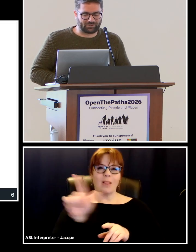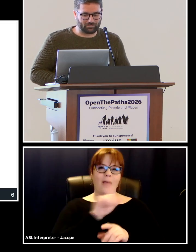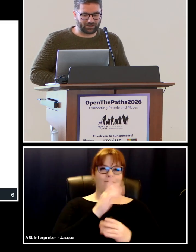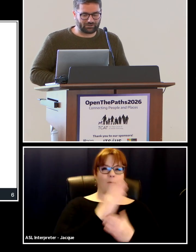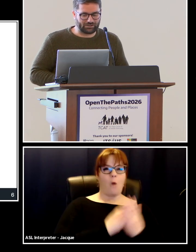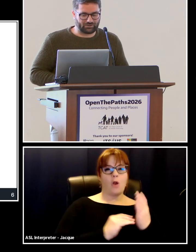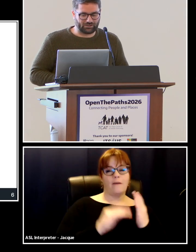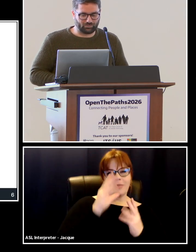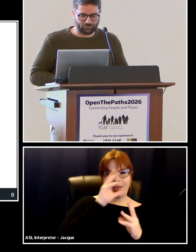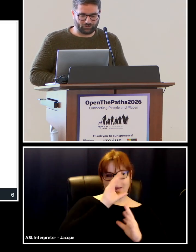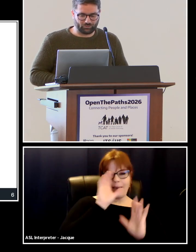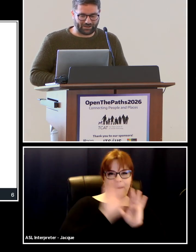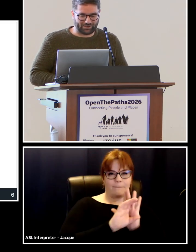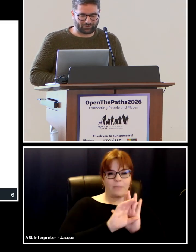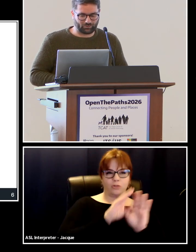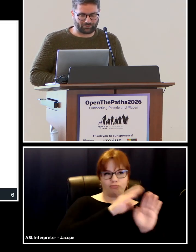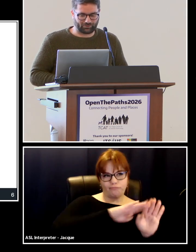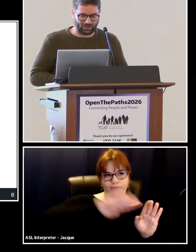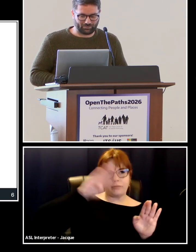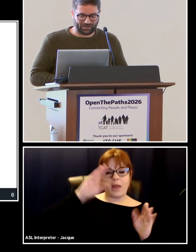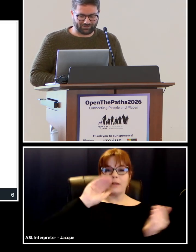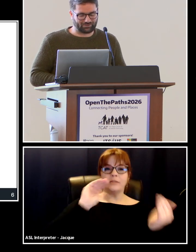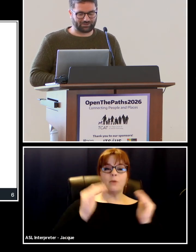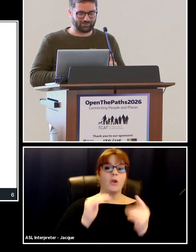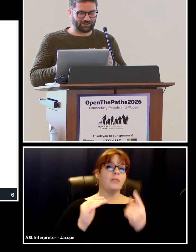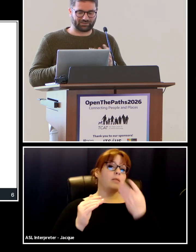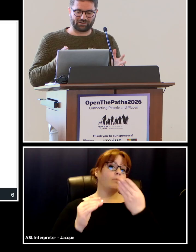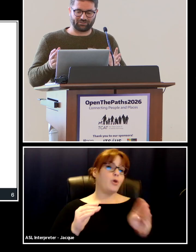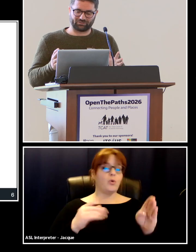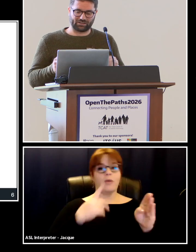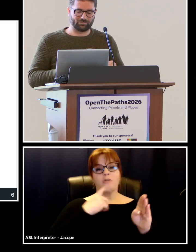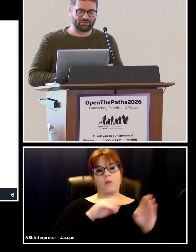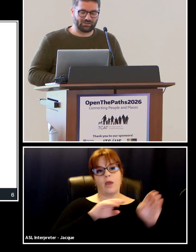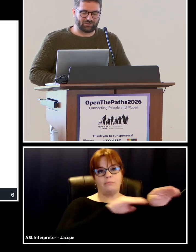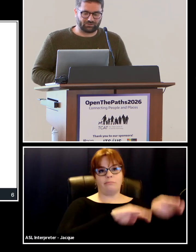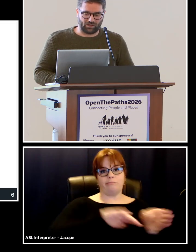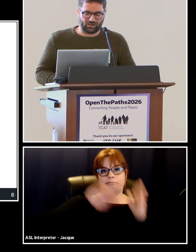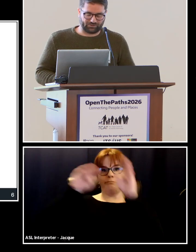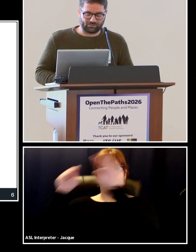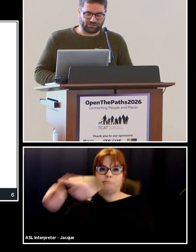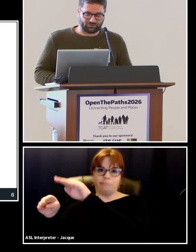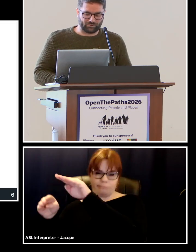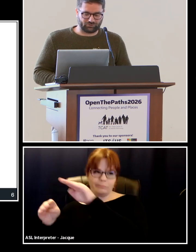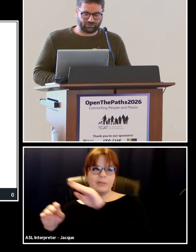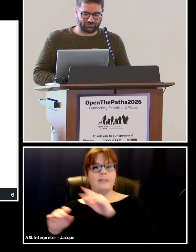it's comparing the blue path with the red path. Um it's kind of the same uh same distribution of